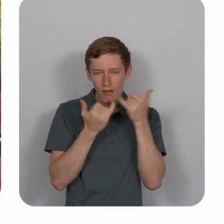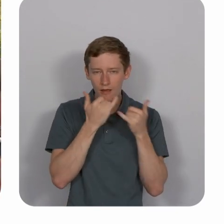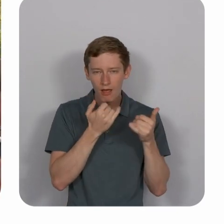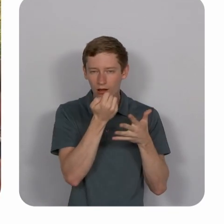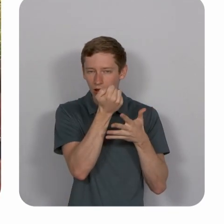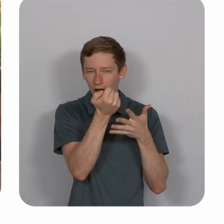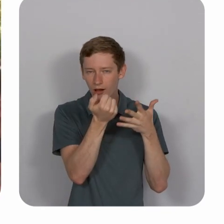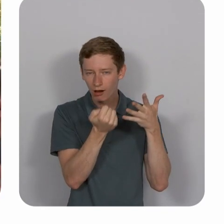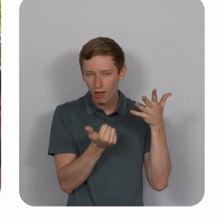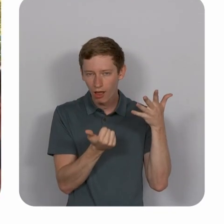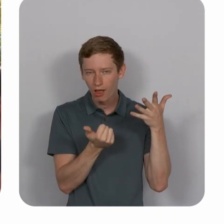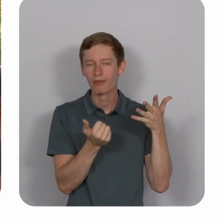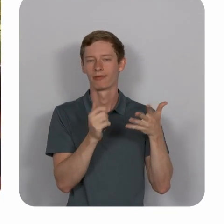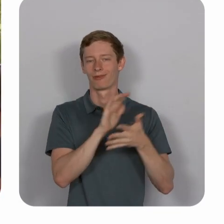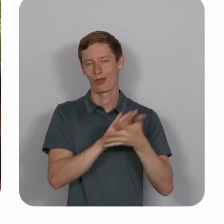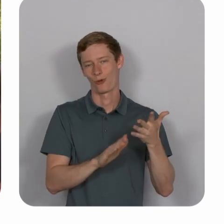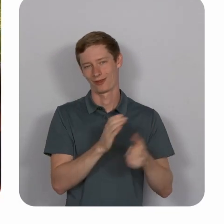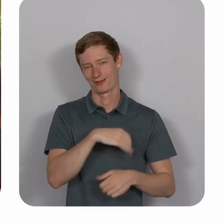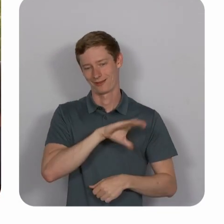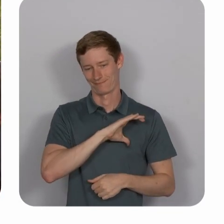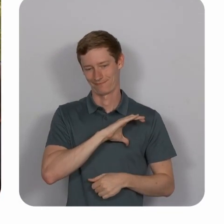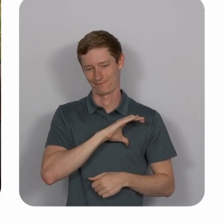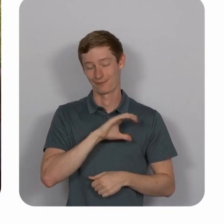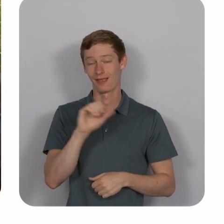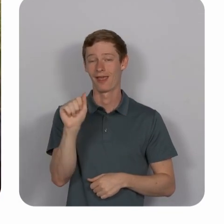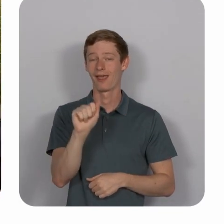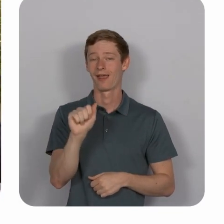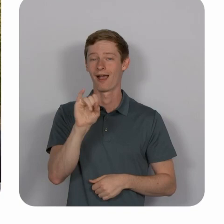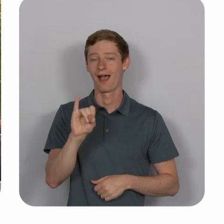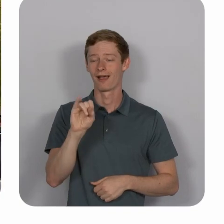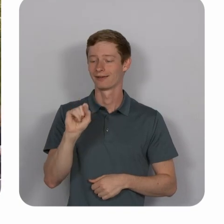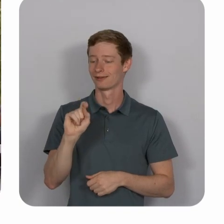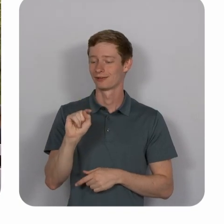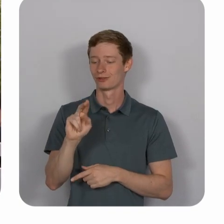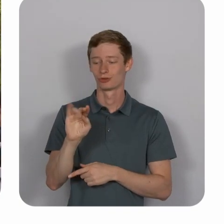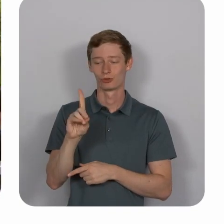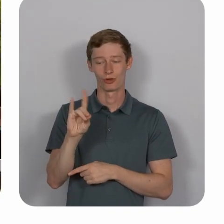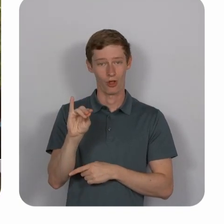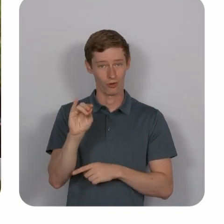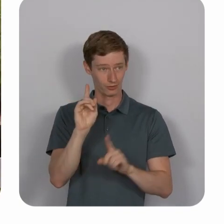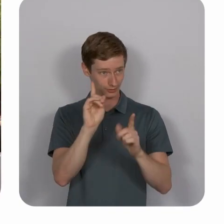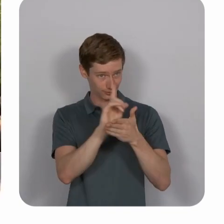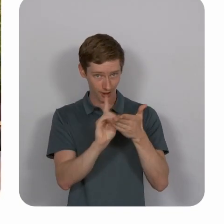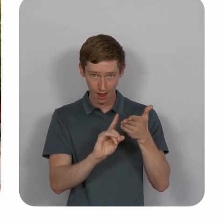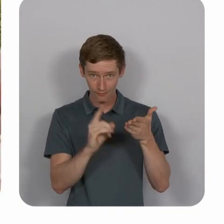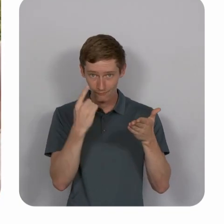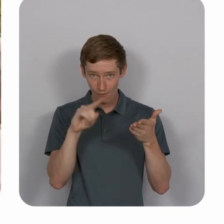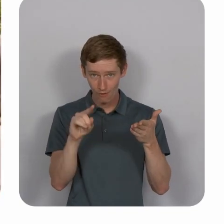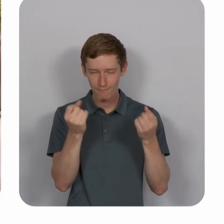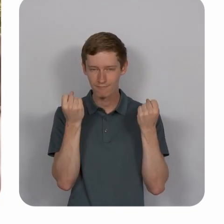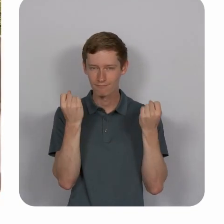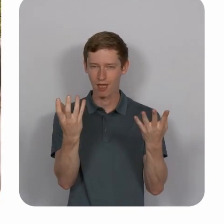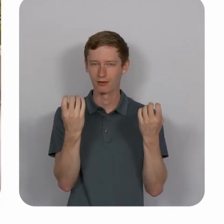This AI, as the studio, was designed to be used by many teams and functions